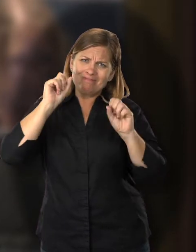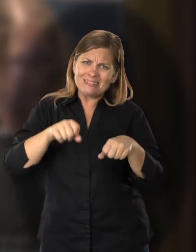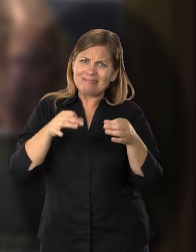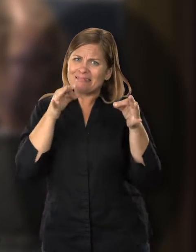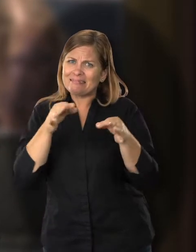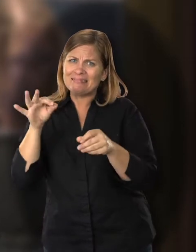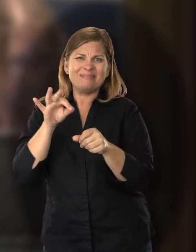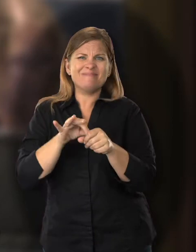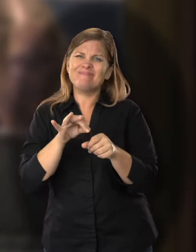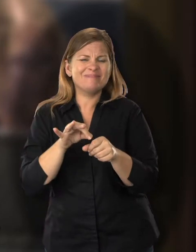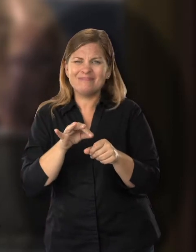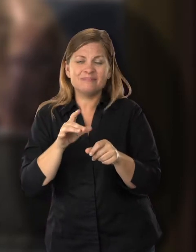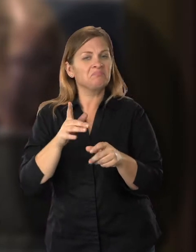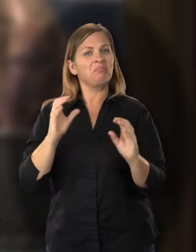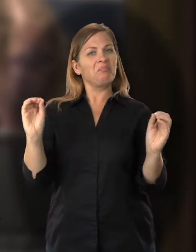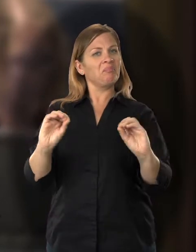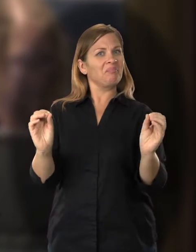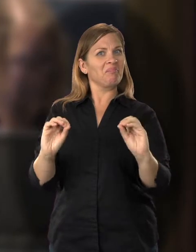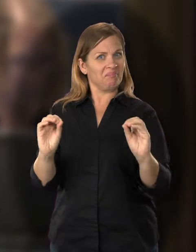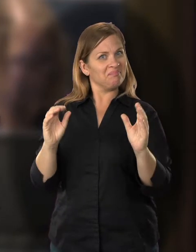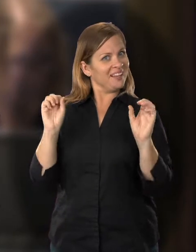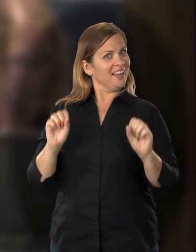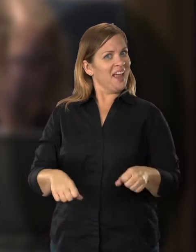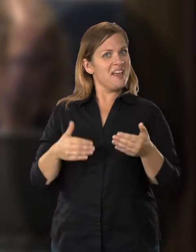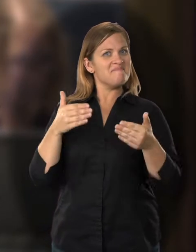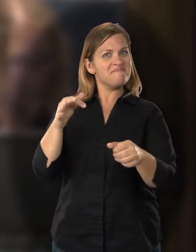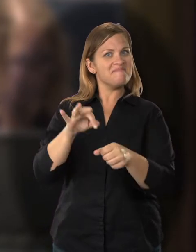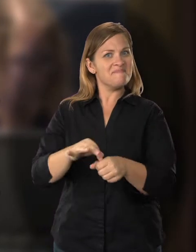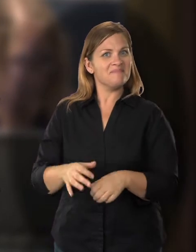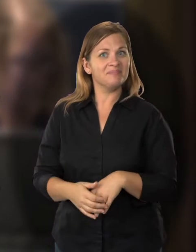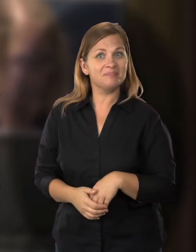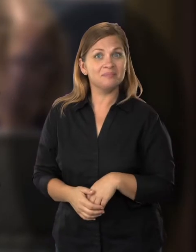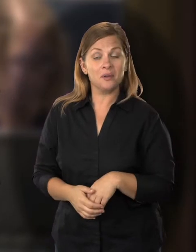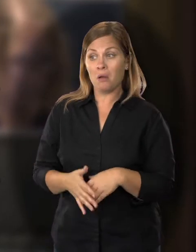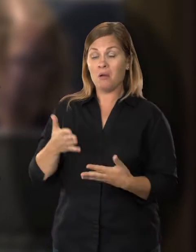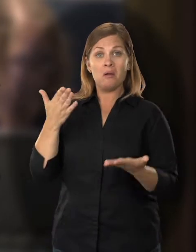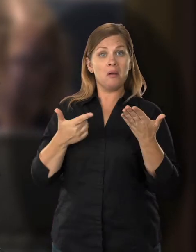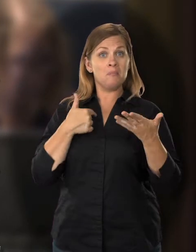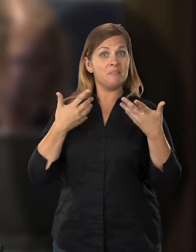have not been found by a court to be legally incompetent to vote;